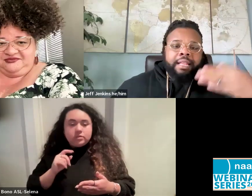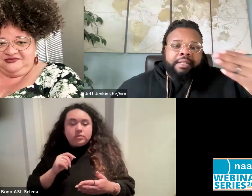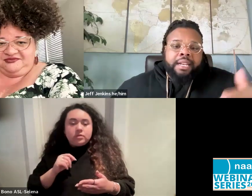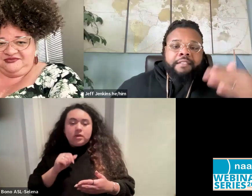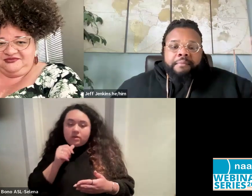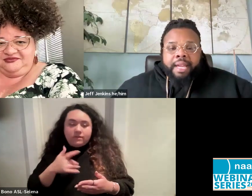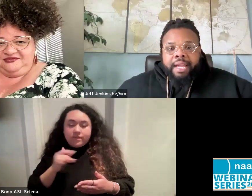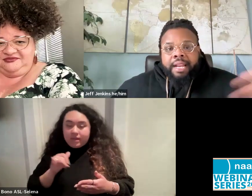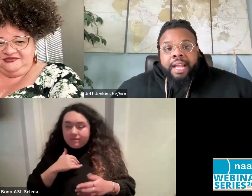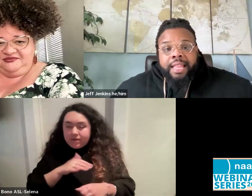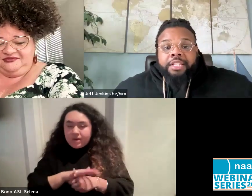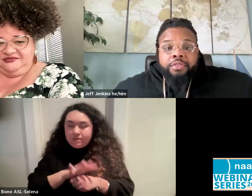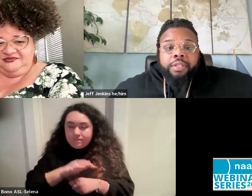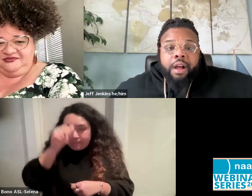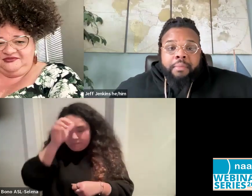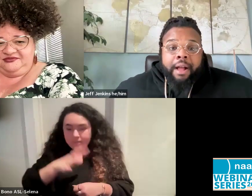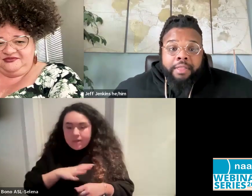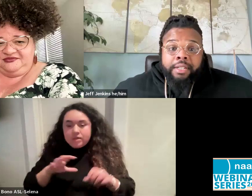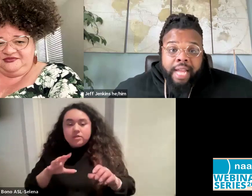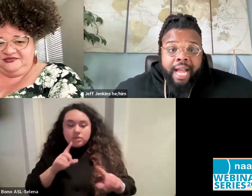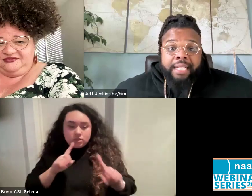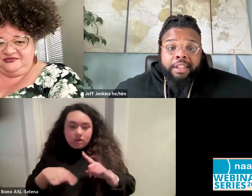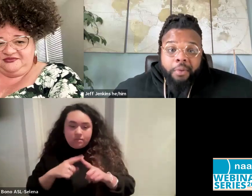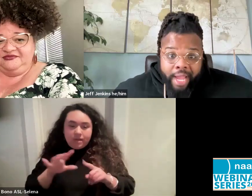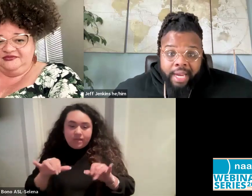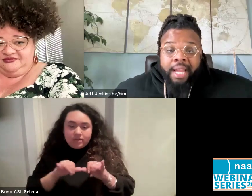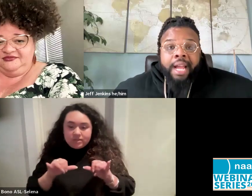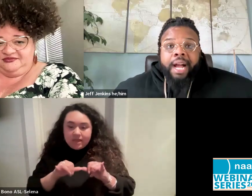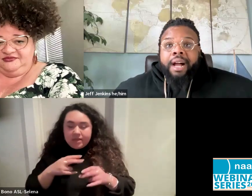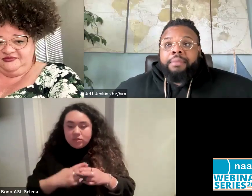like there's enough men that do talk about their size or their way